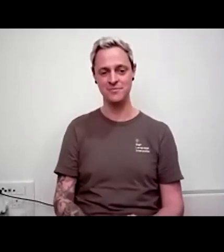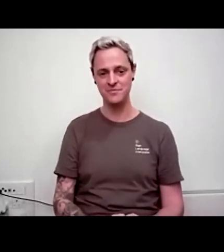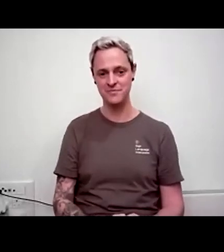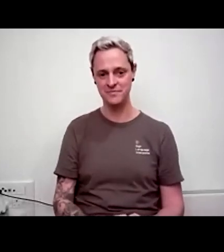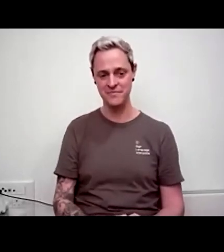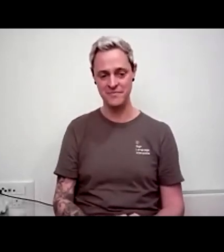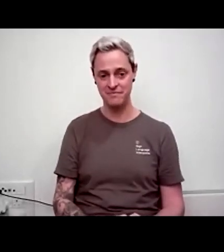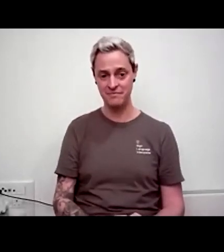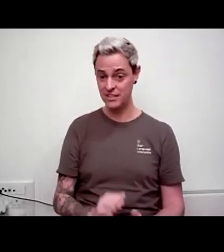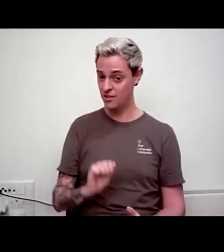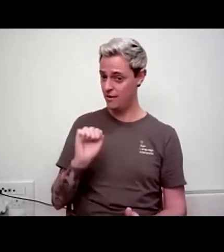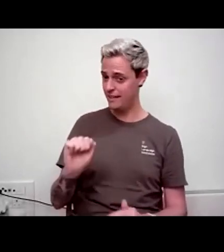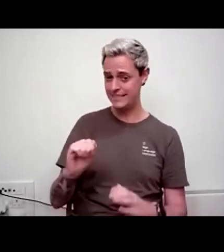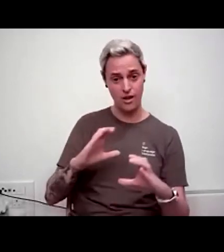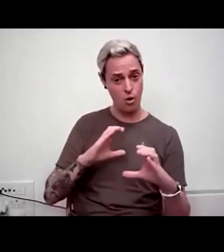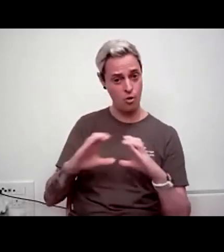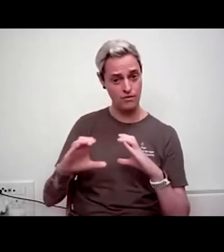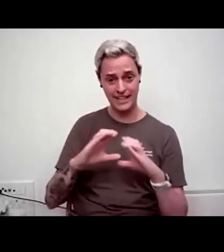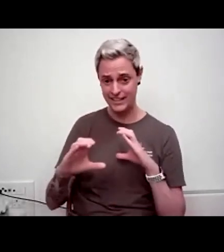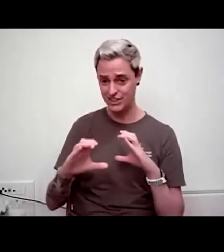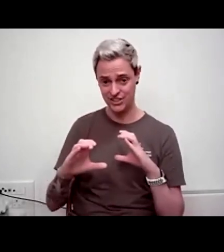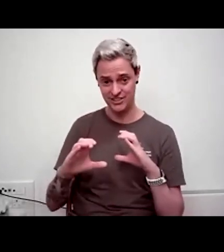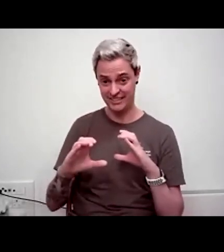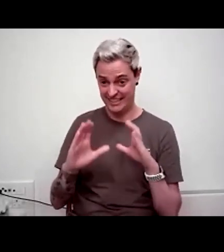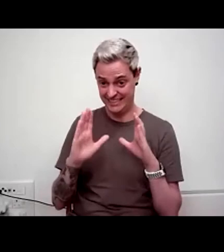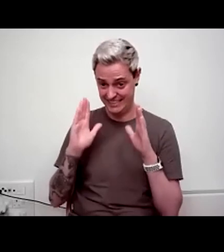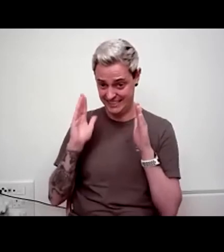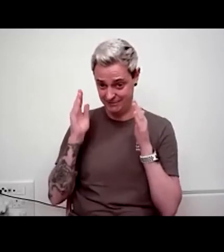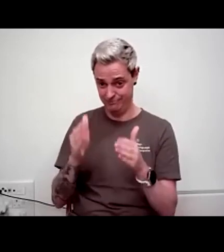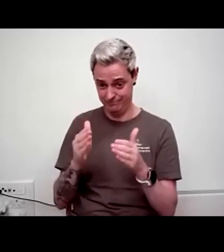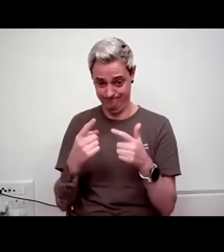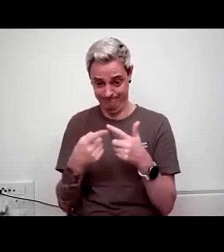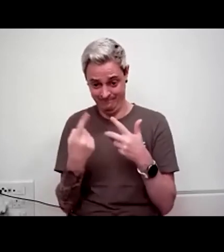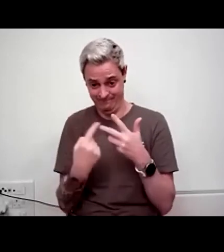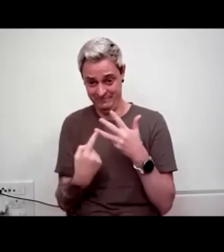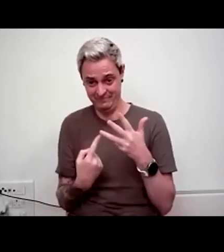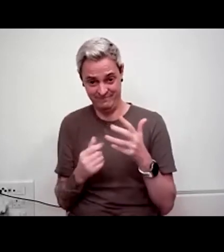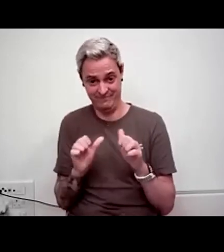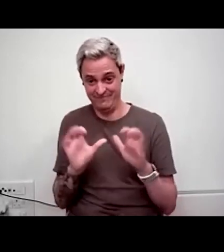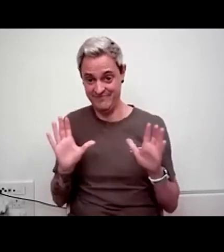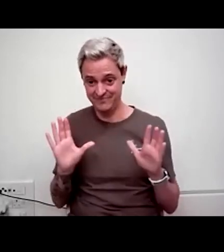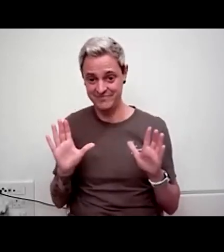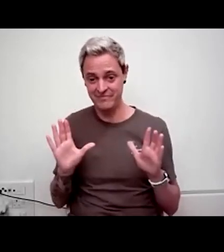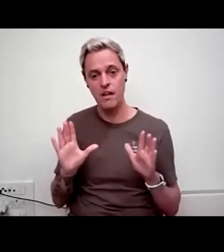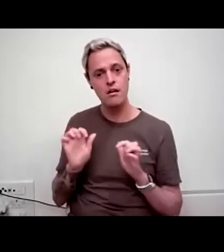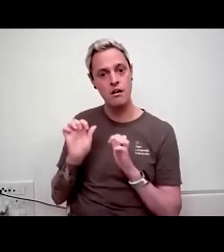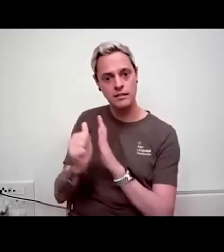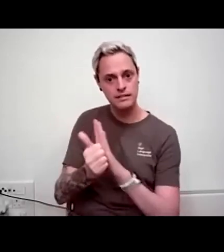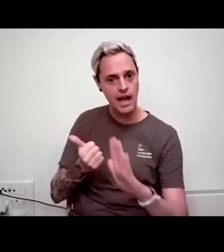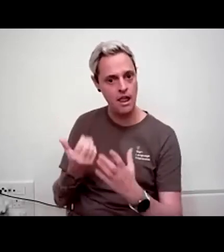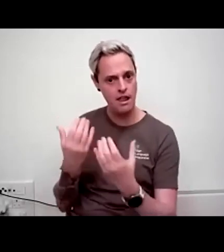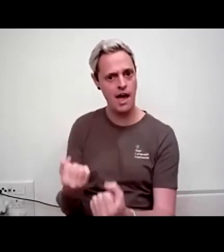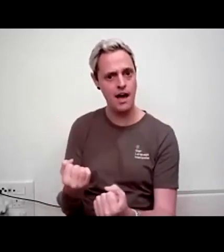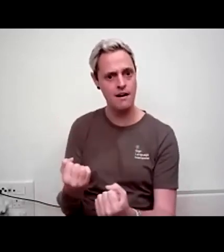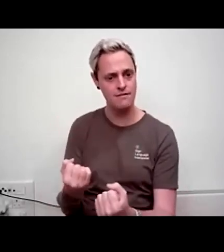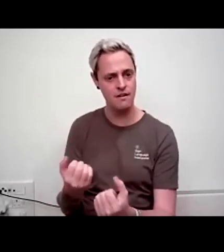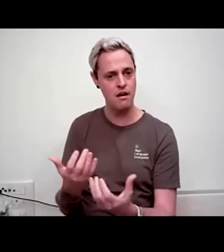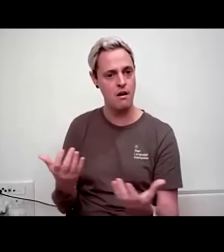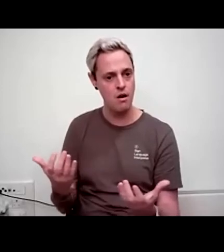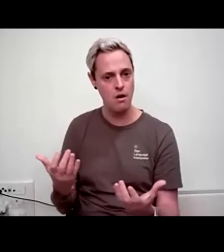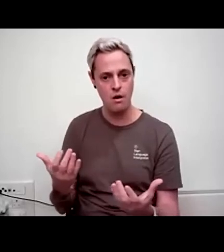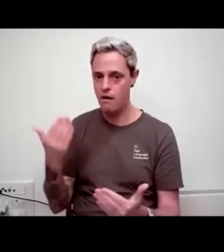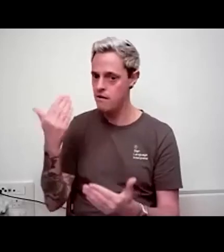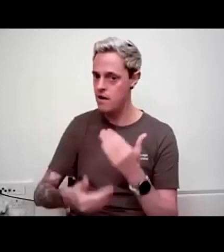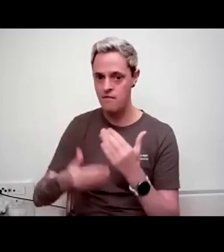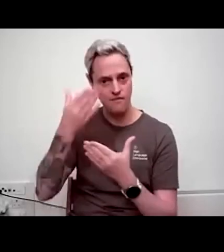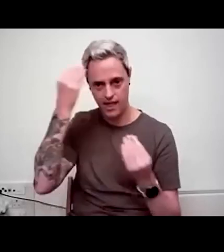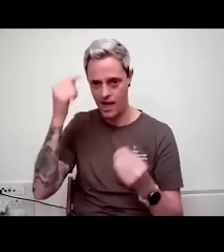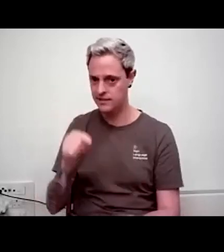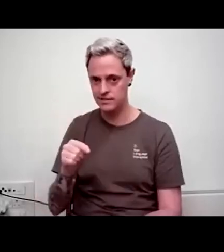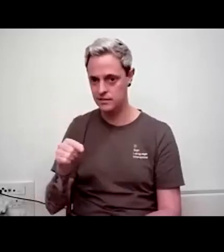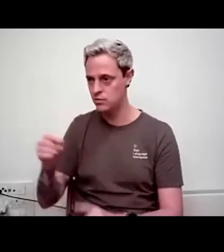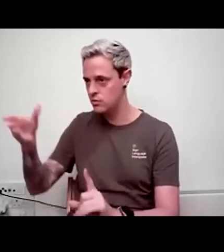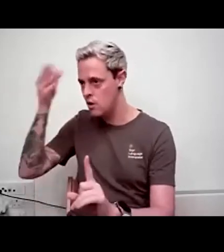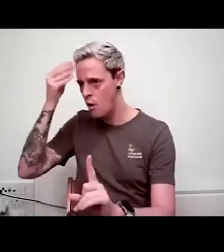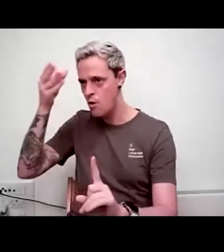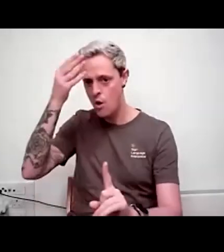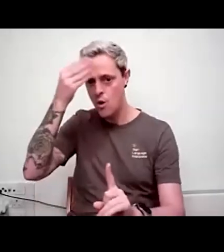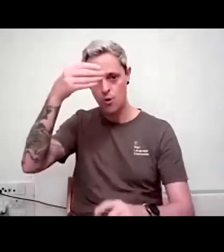His range of conversation in fact rarely extend beyond these facts, but his talent, is that he doesn't like to forget these facts once he's learnt them.